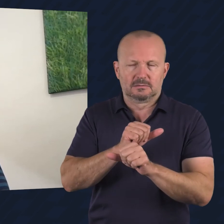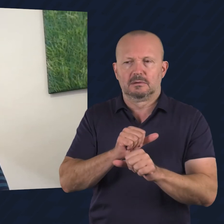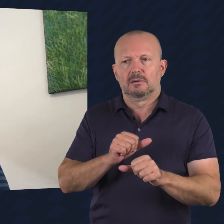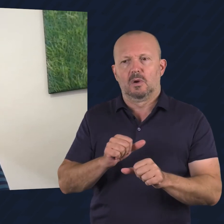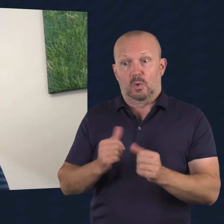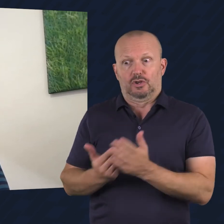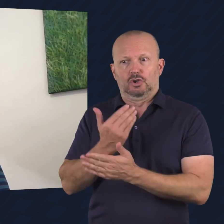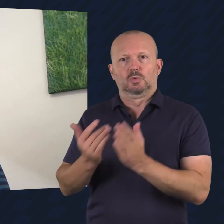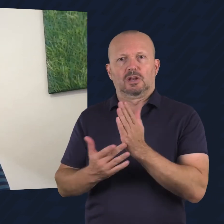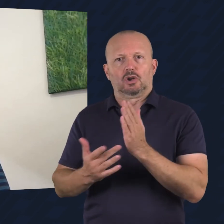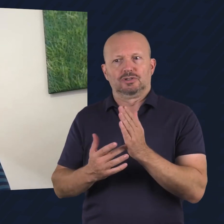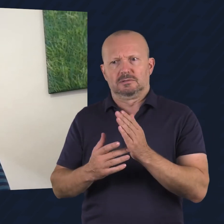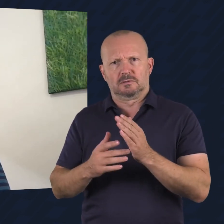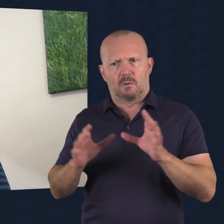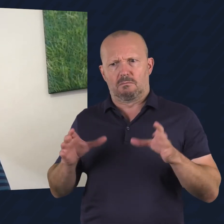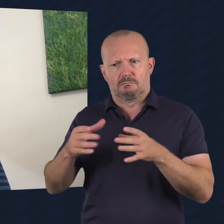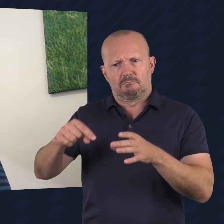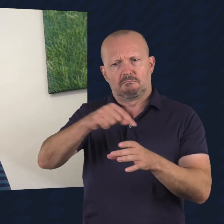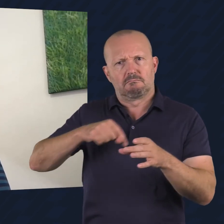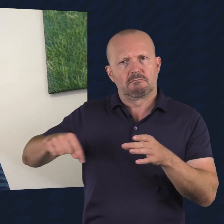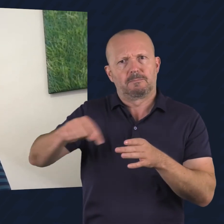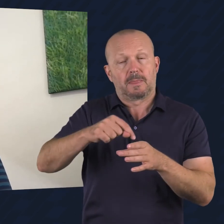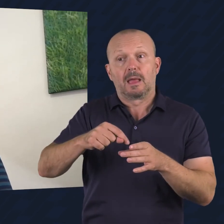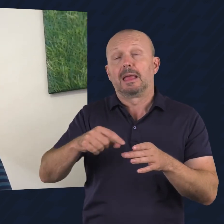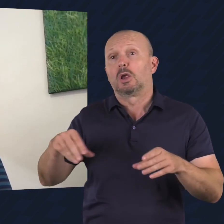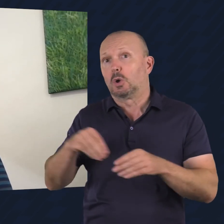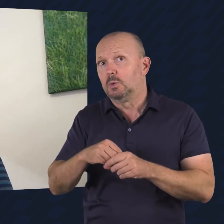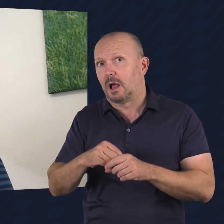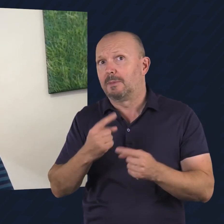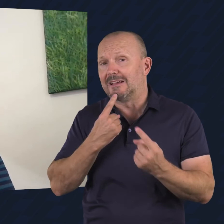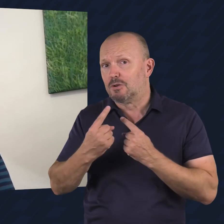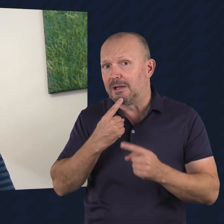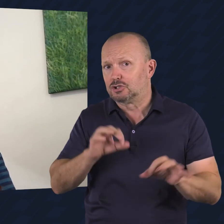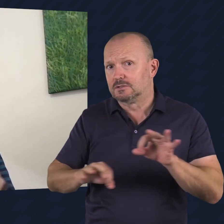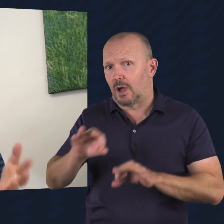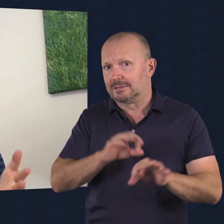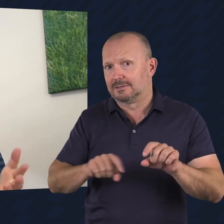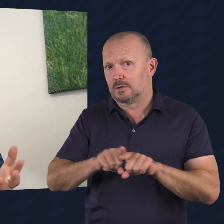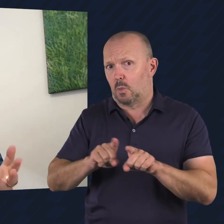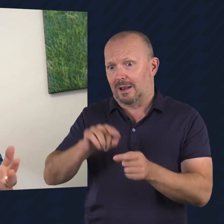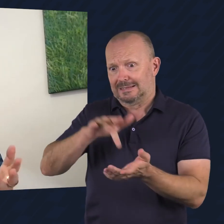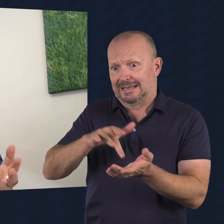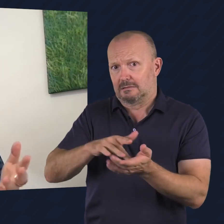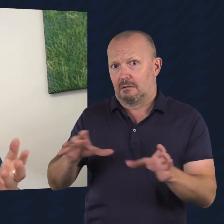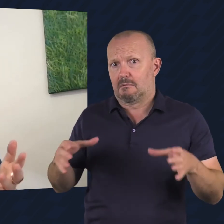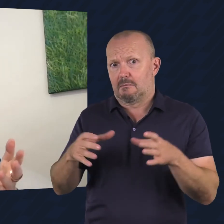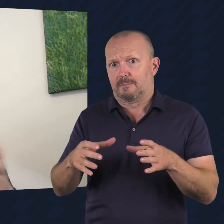expertise and with new kind of technology. So, they are a real, and they've got an information scientist right at the centre